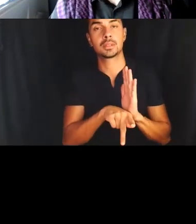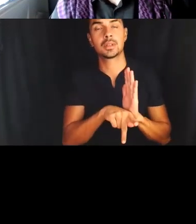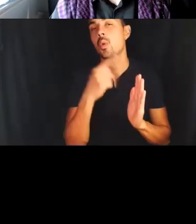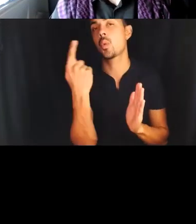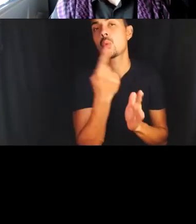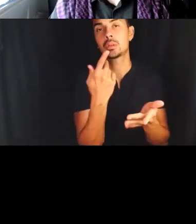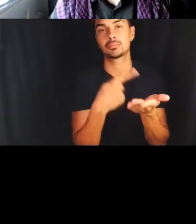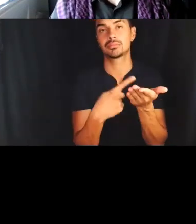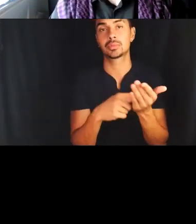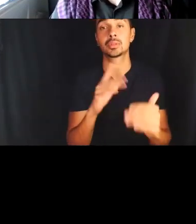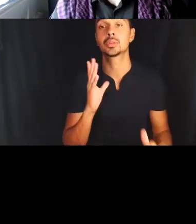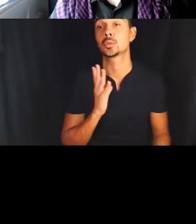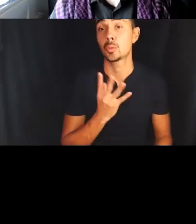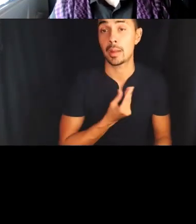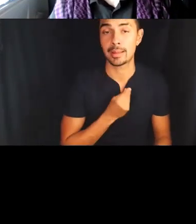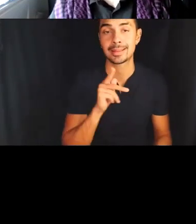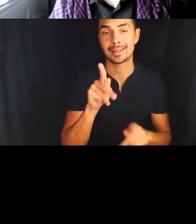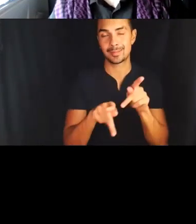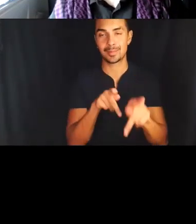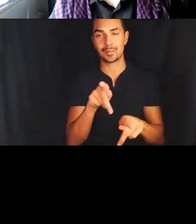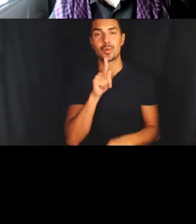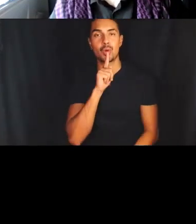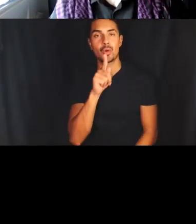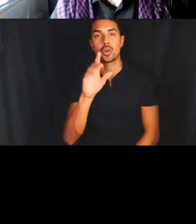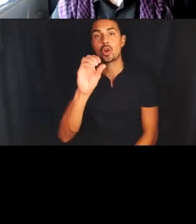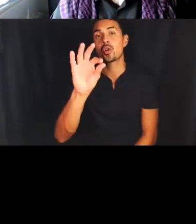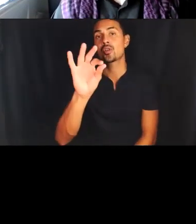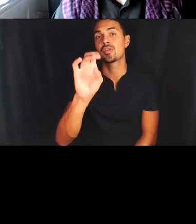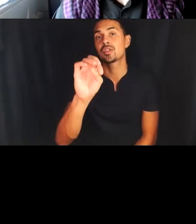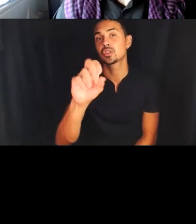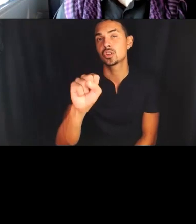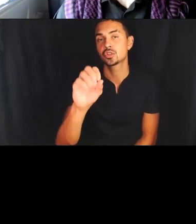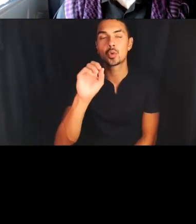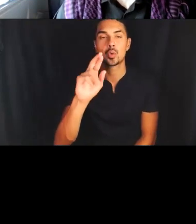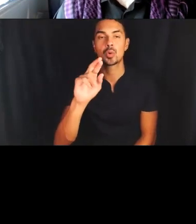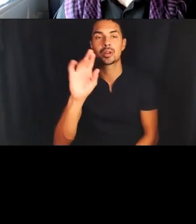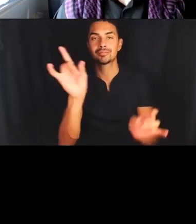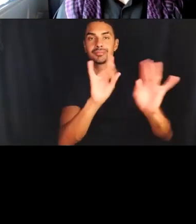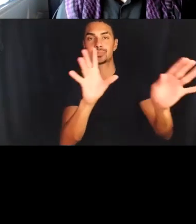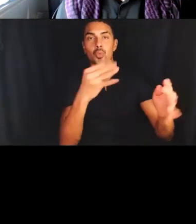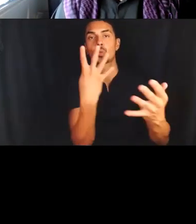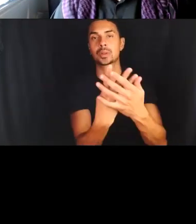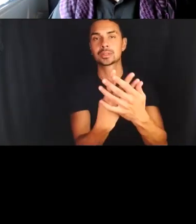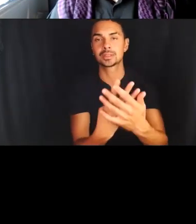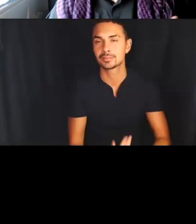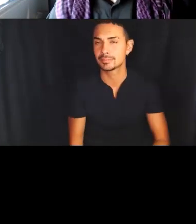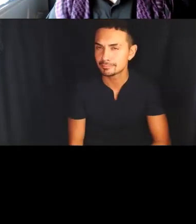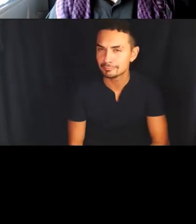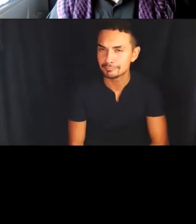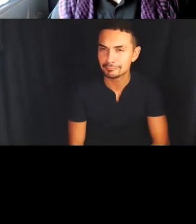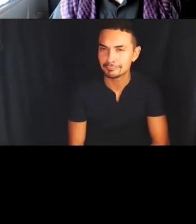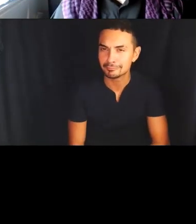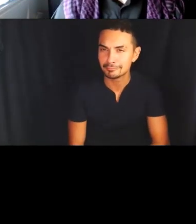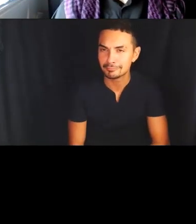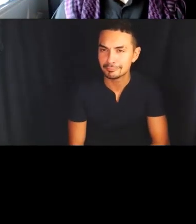when trans people were offenders or perpetrators or being arrested. So like, oh, we have a law enforcement policy